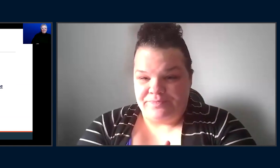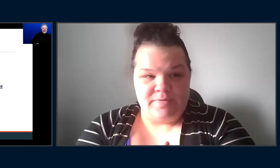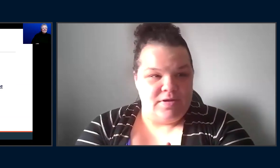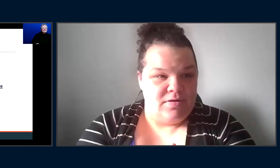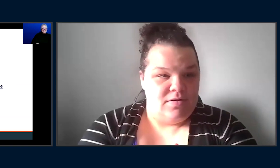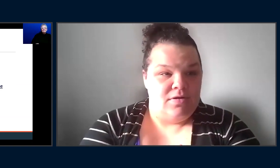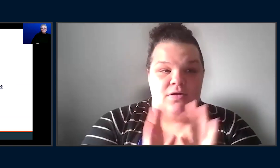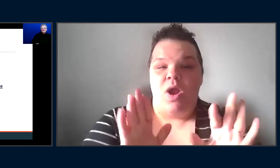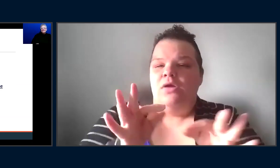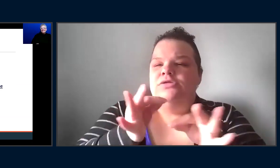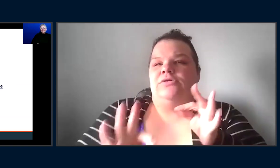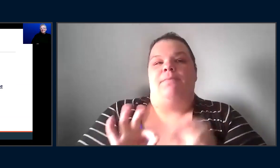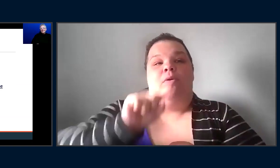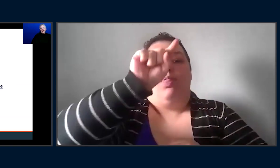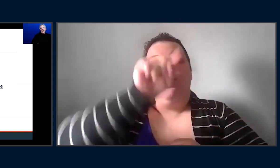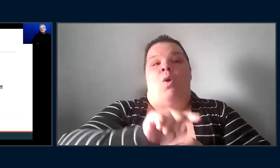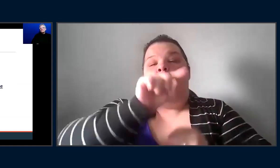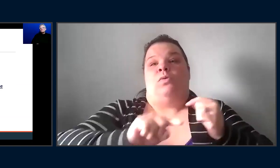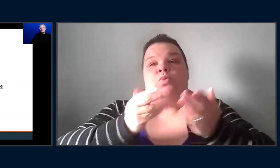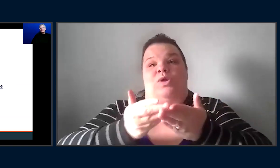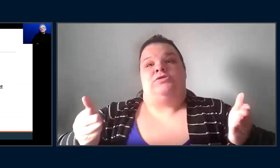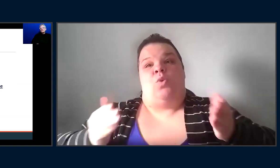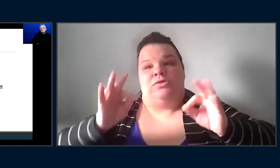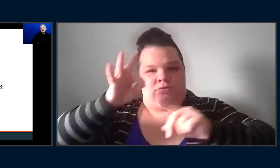this comparison written out. Next slide, please.